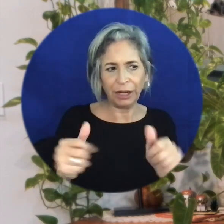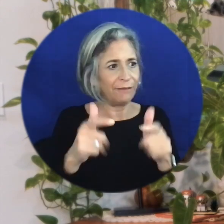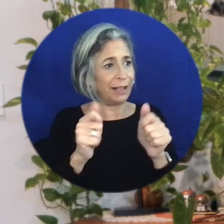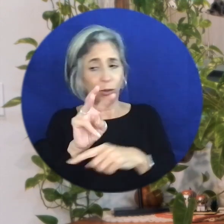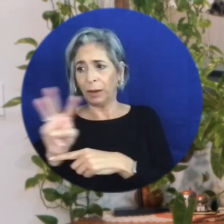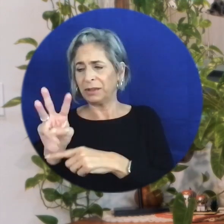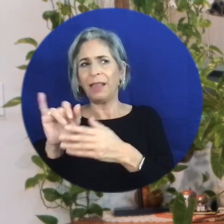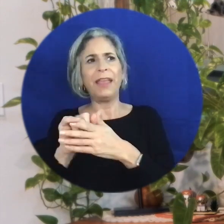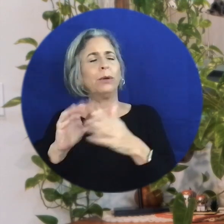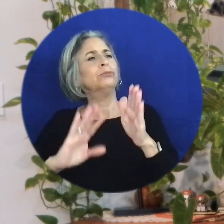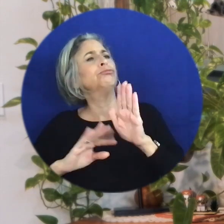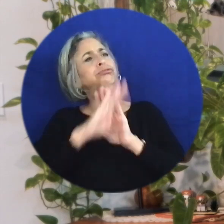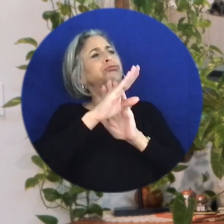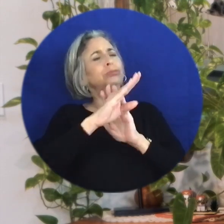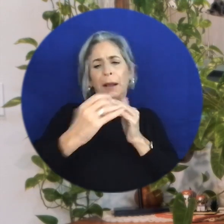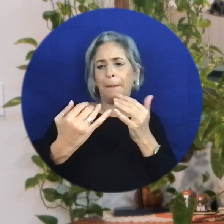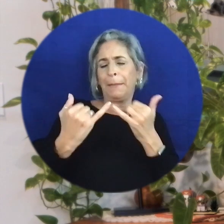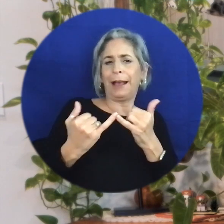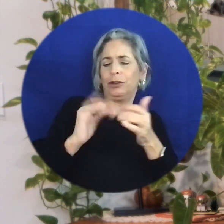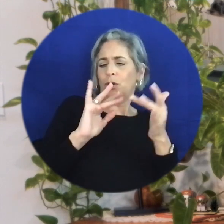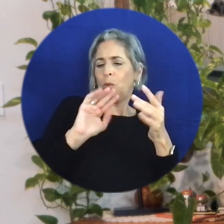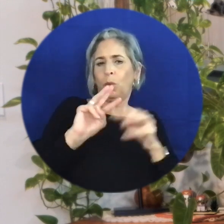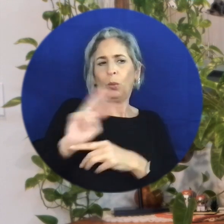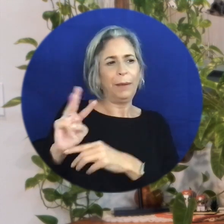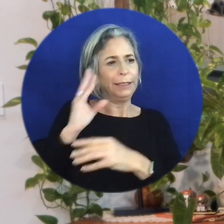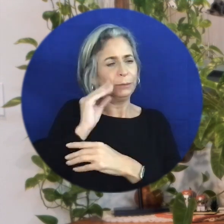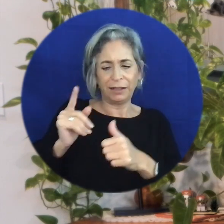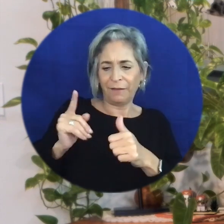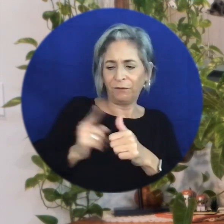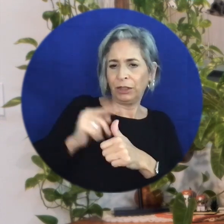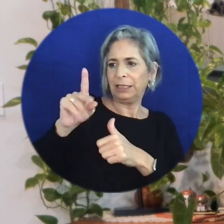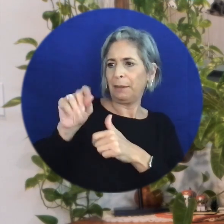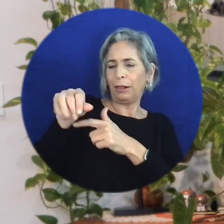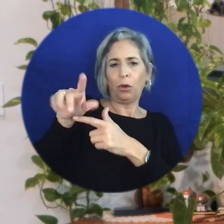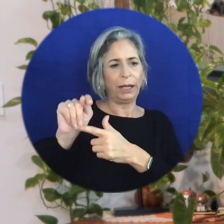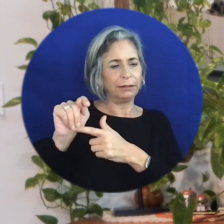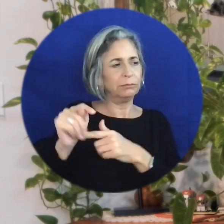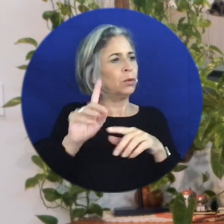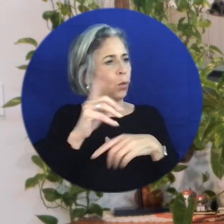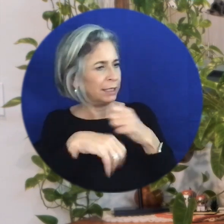and still have a faster website that propelled us into the modern web experience on first deploy.